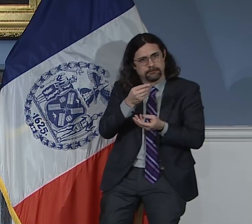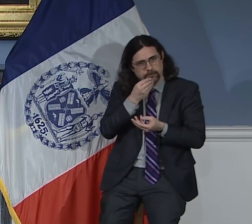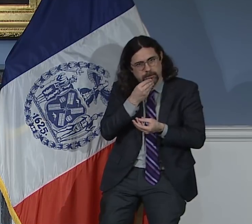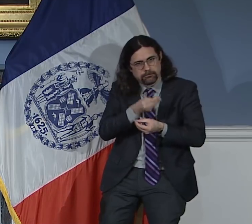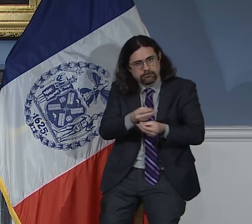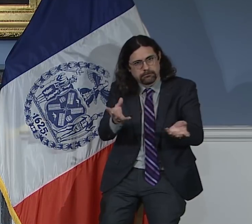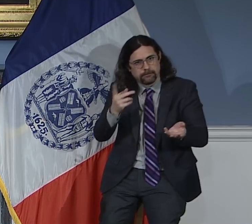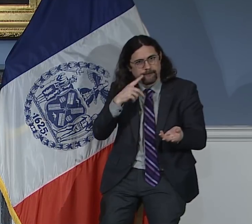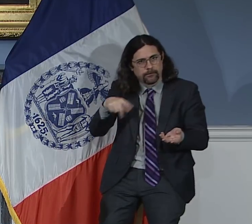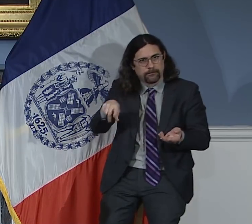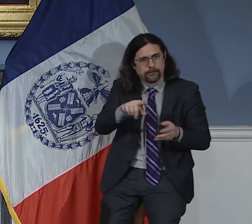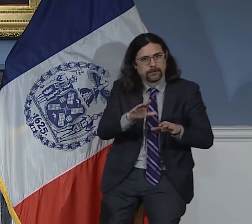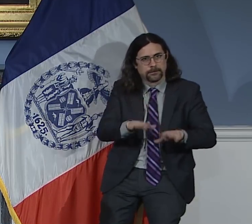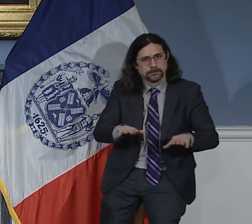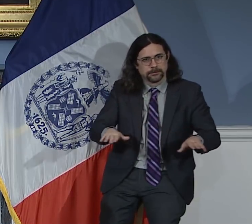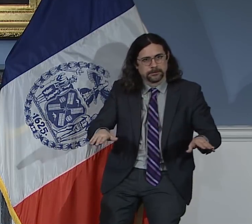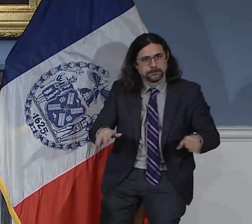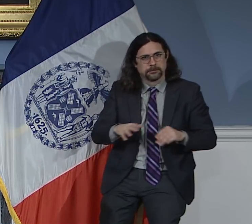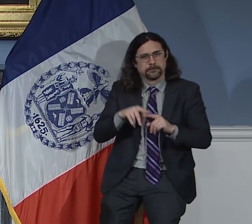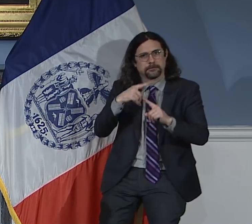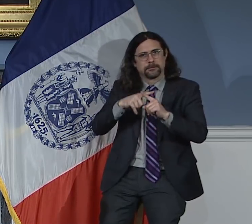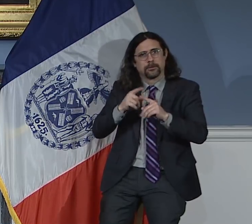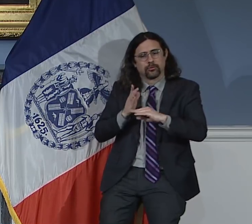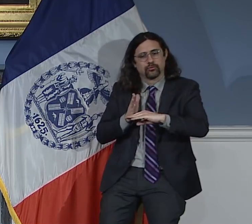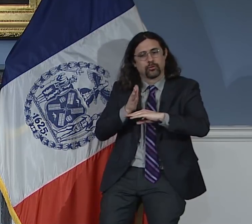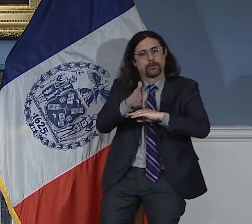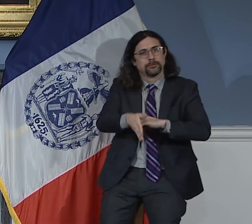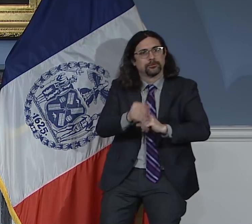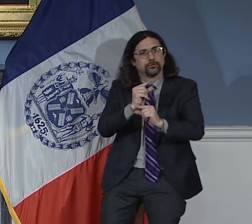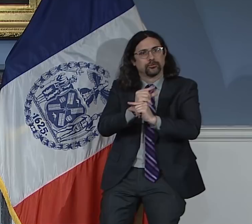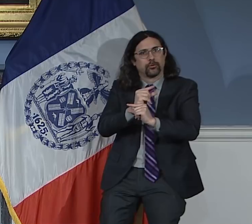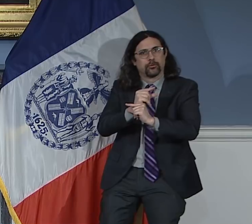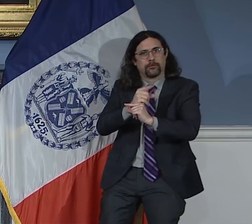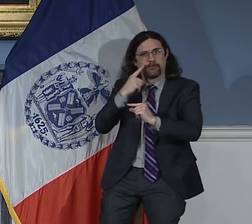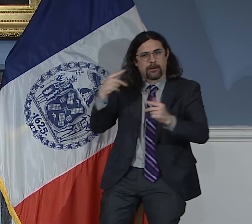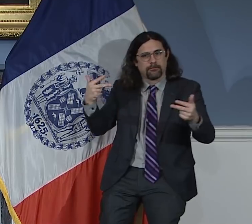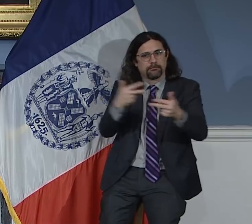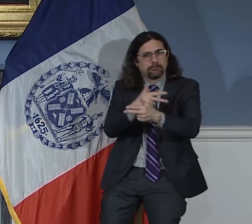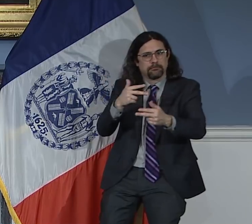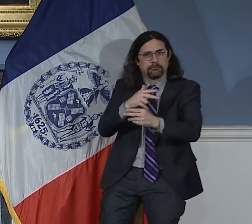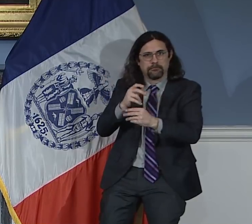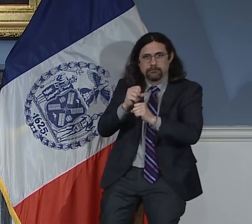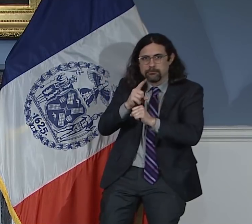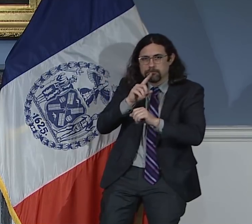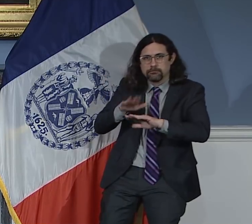FAMILIES WHO NEED FOOD. I WANT TO THANK OUR SCHOOL CROSSING GUARDS WHO HAVE BEEN PROTECTING OUR